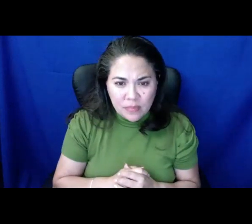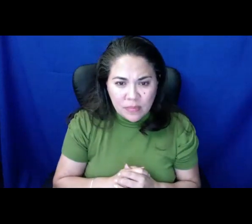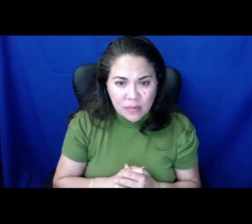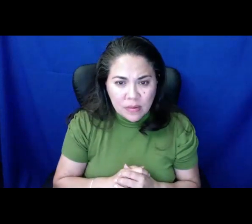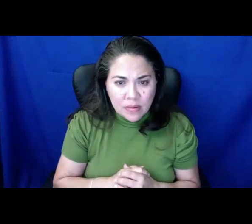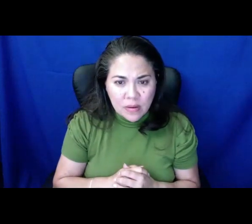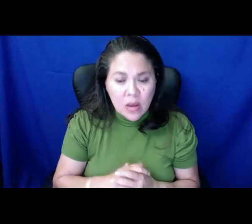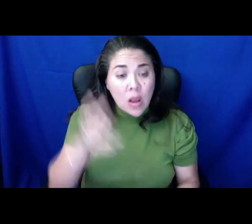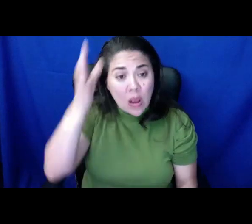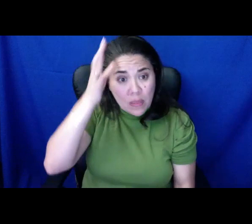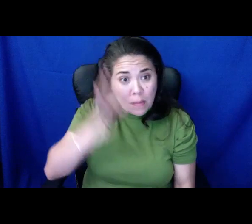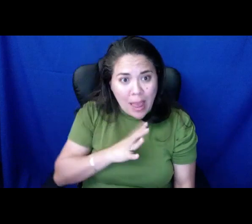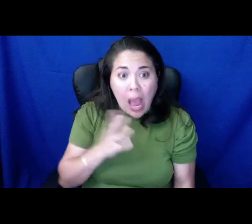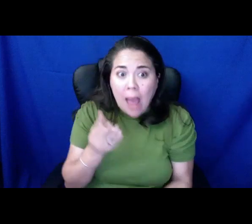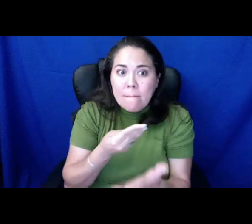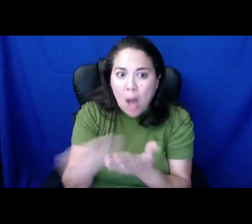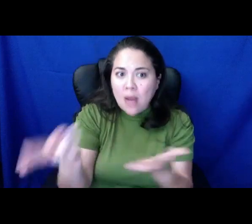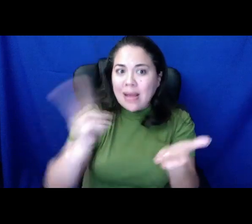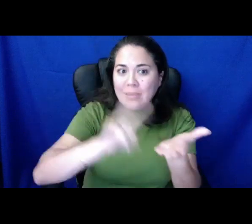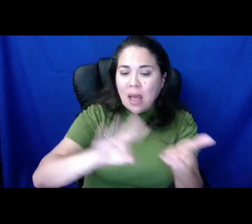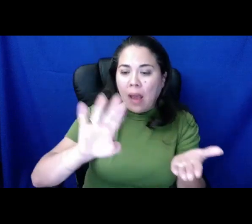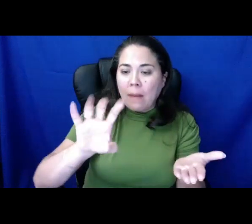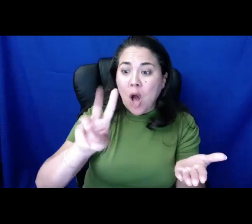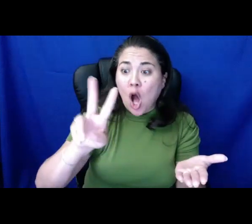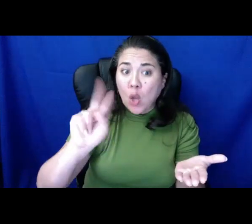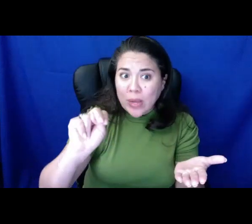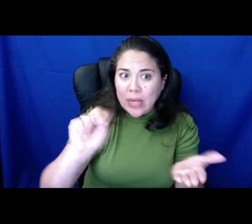Raymond Antrobus (He/Him): A man who sold it to me didn't know me or bought.